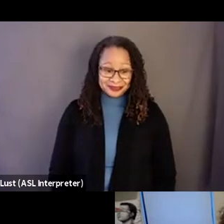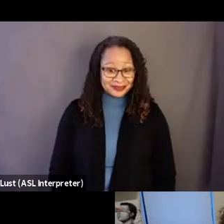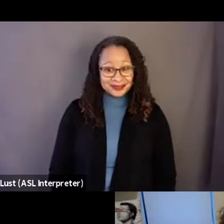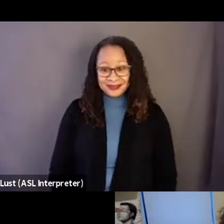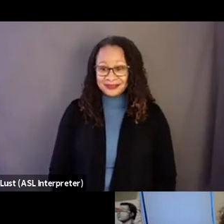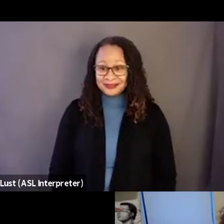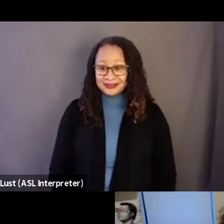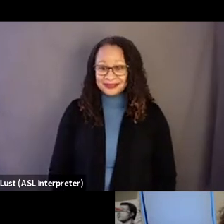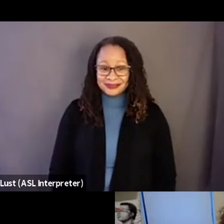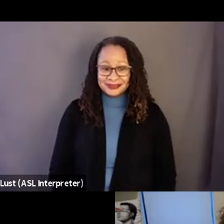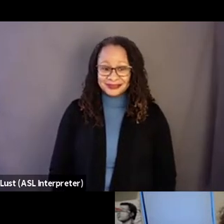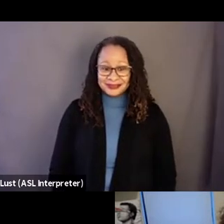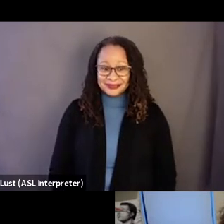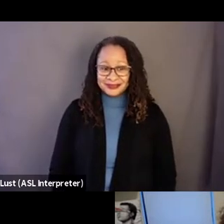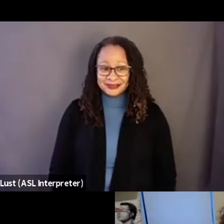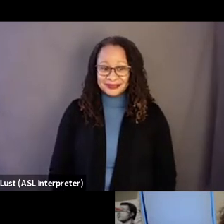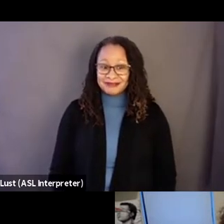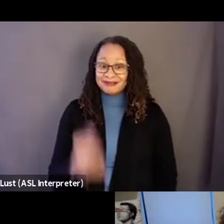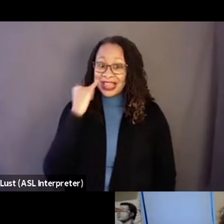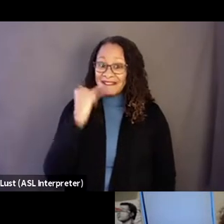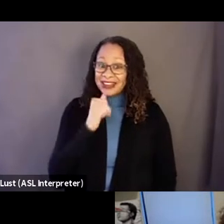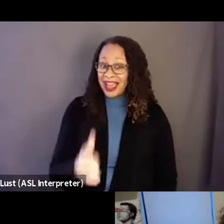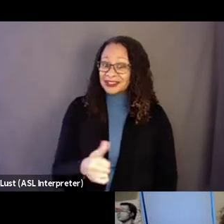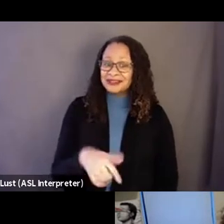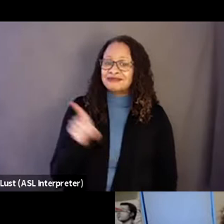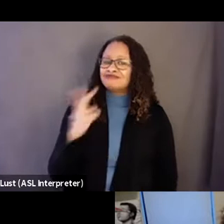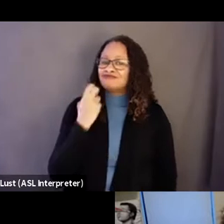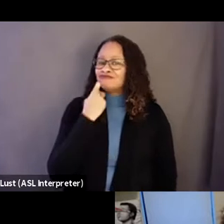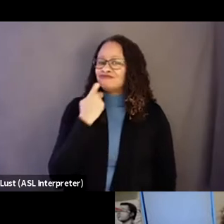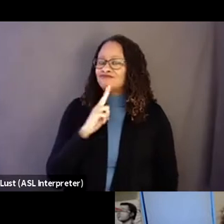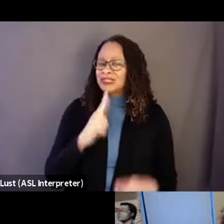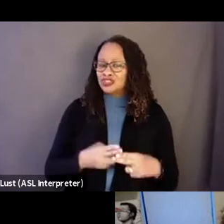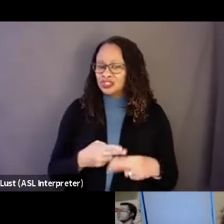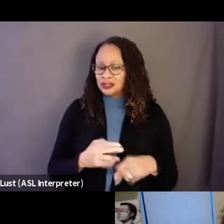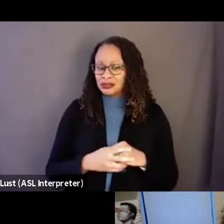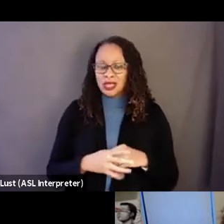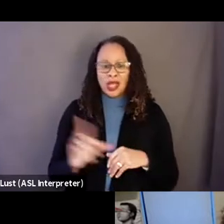Okay. And if not, you just mentioned where we should be